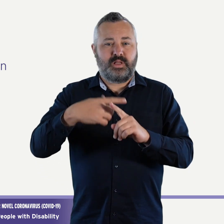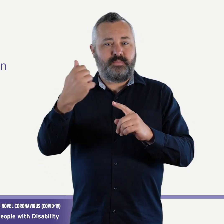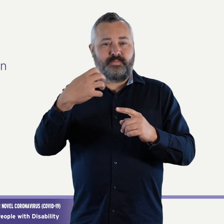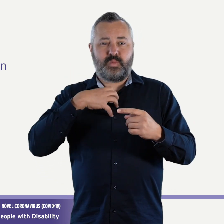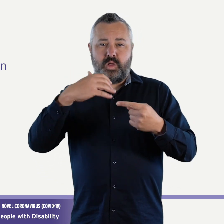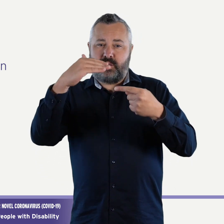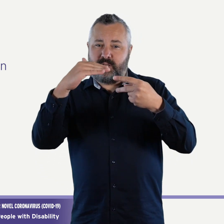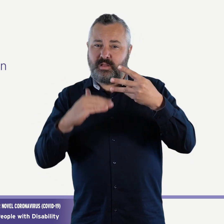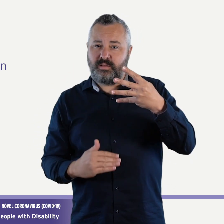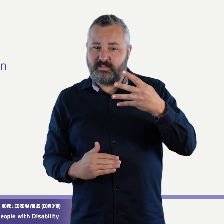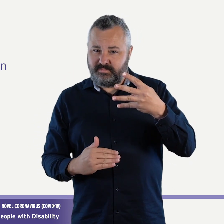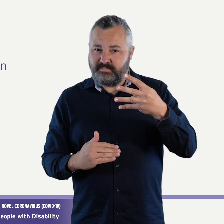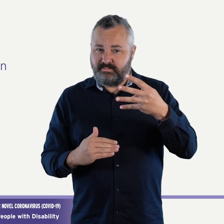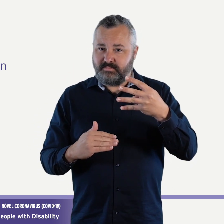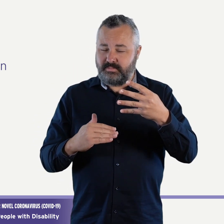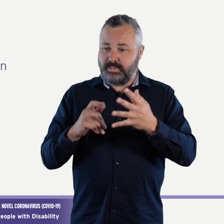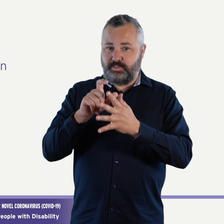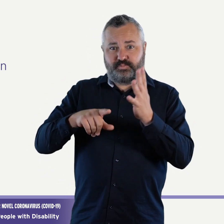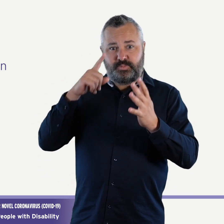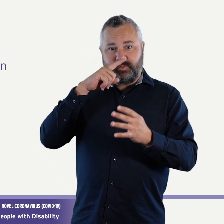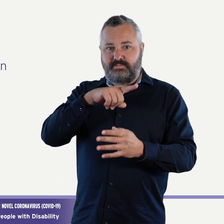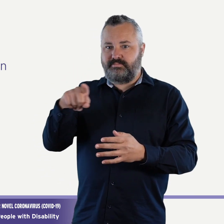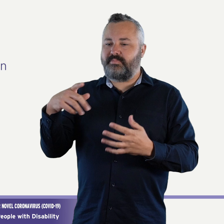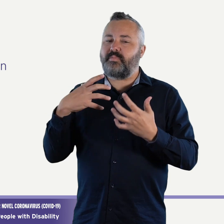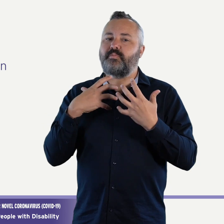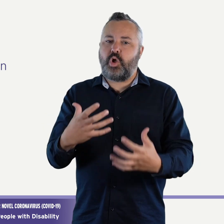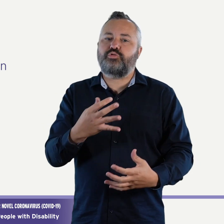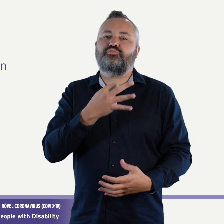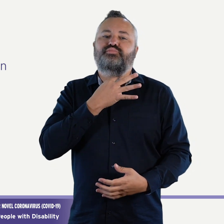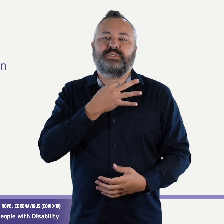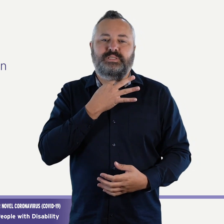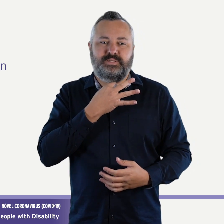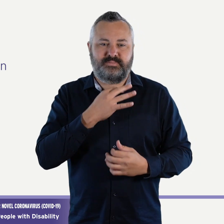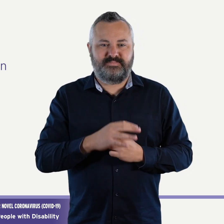In addition, the following factors play a significant role in increasing risk for people with disability: